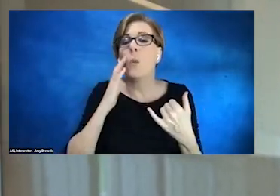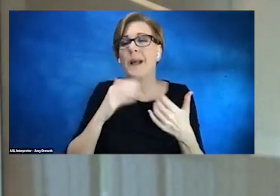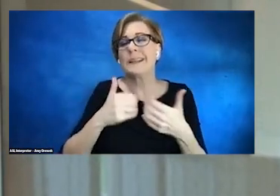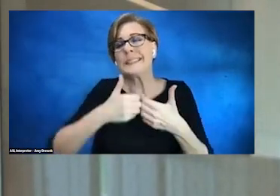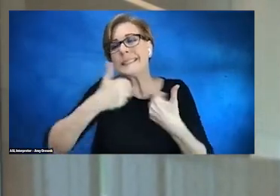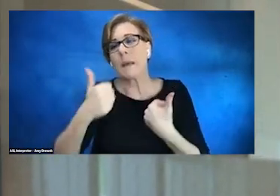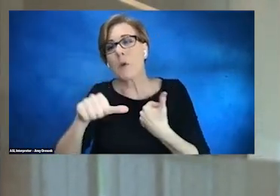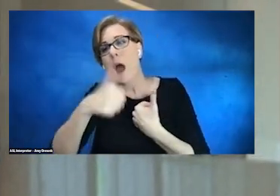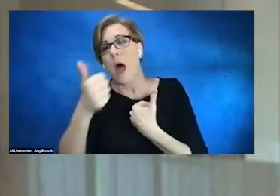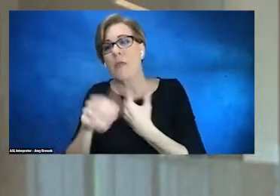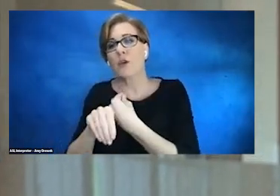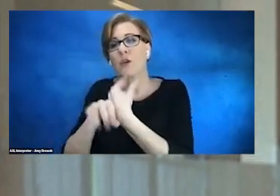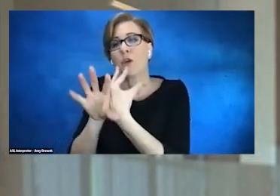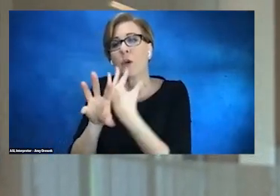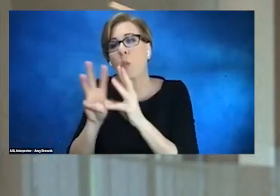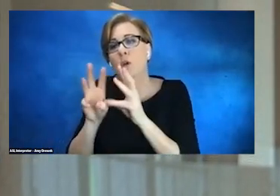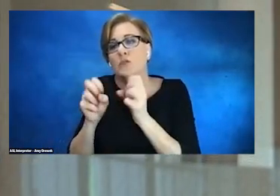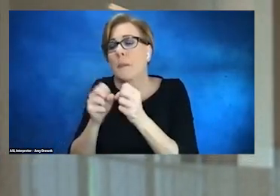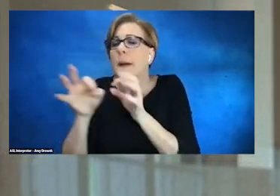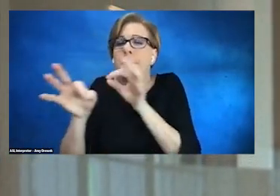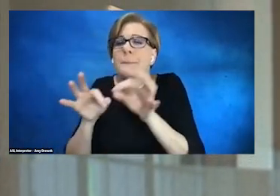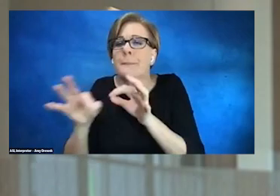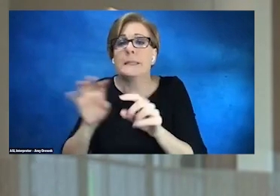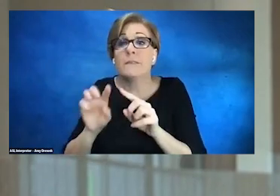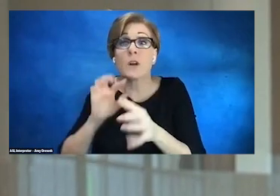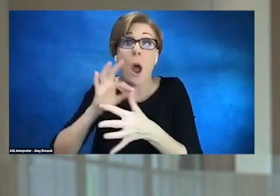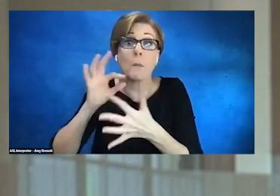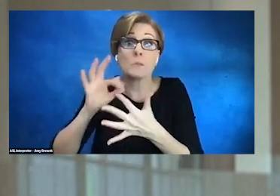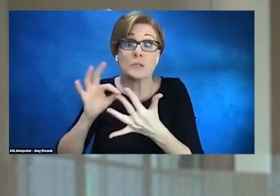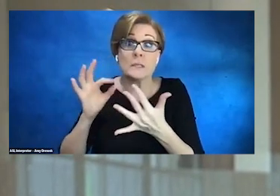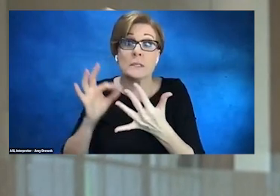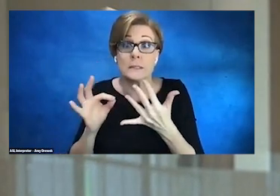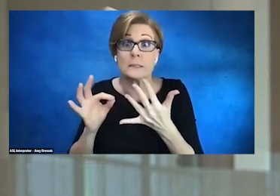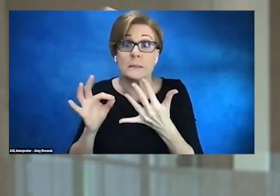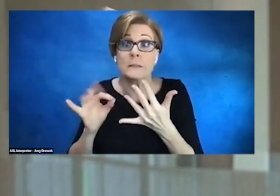going to have another virtual workshop where we'll cover all the different options that a